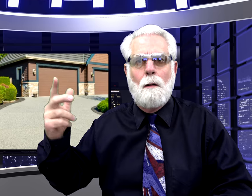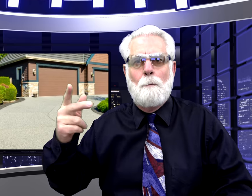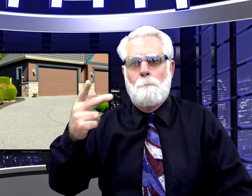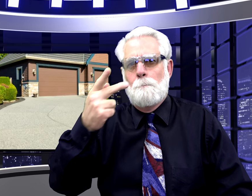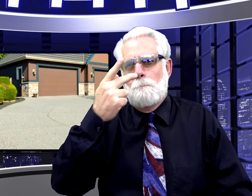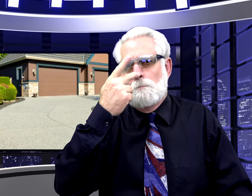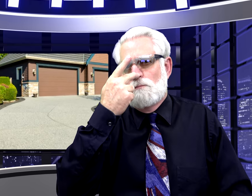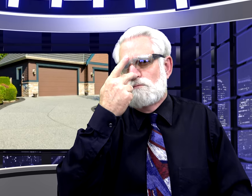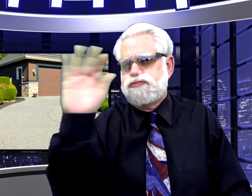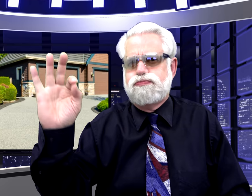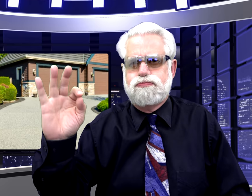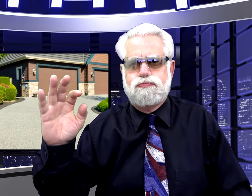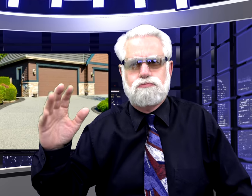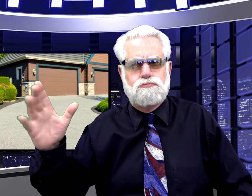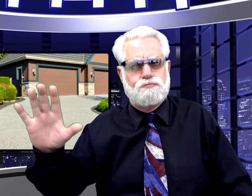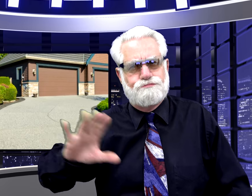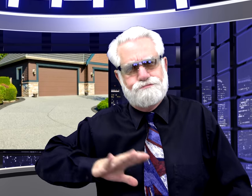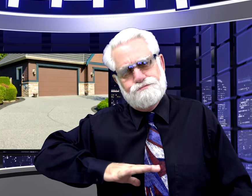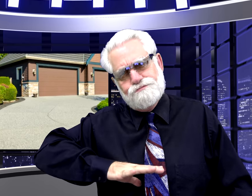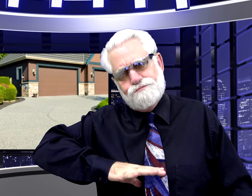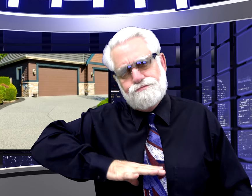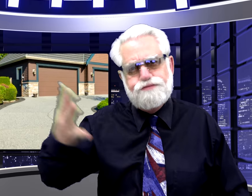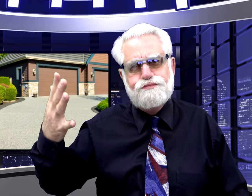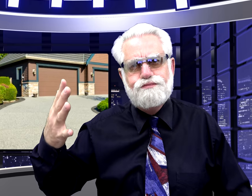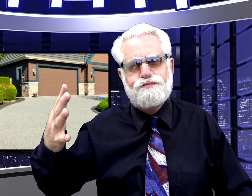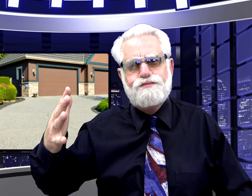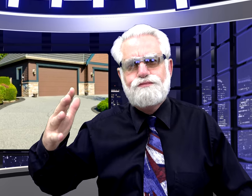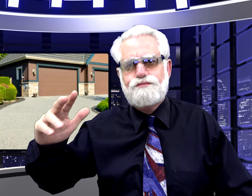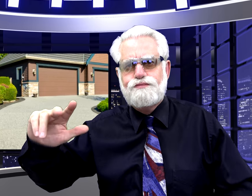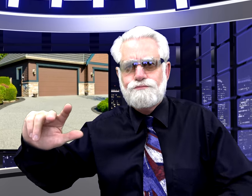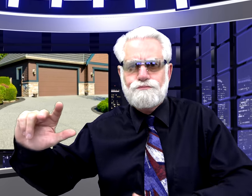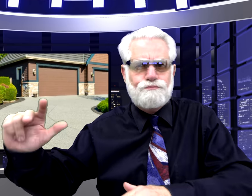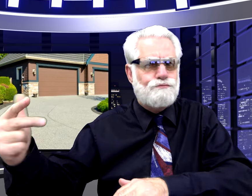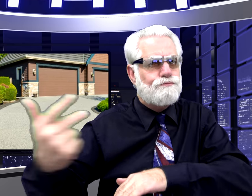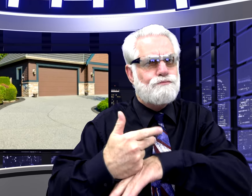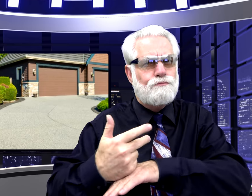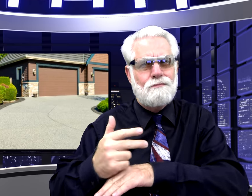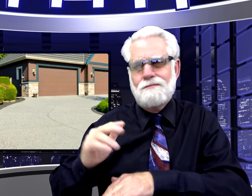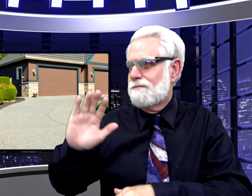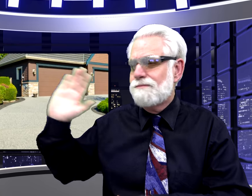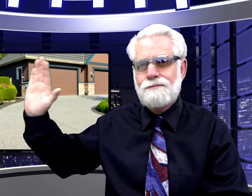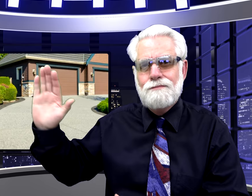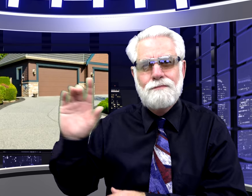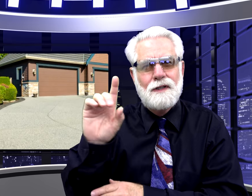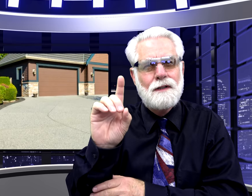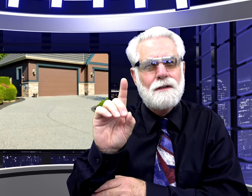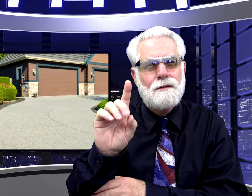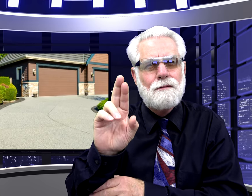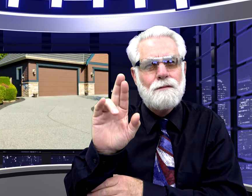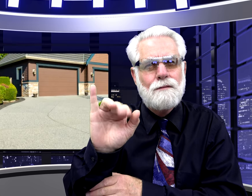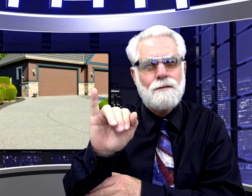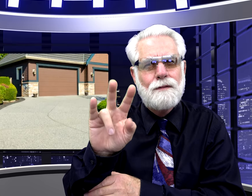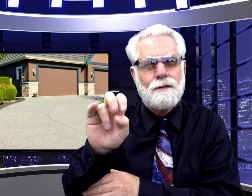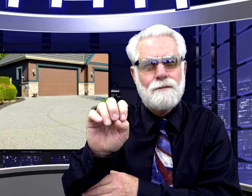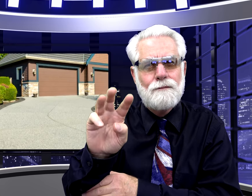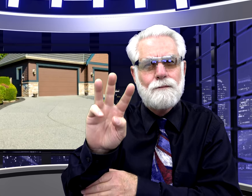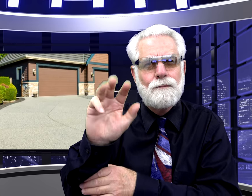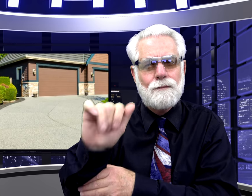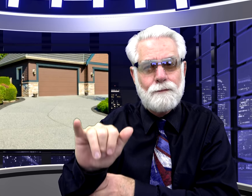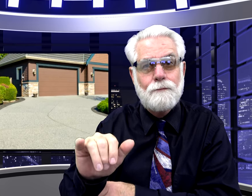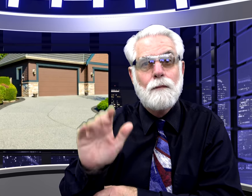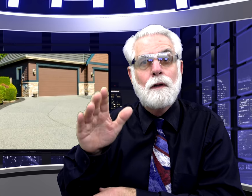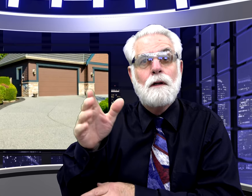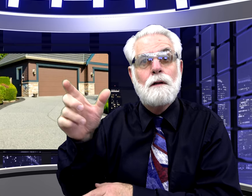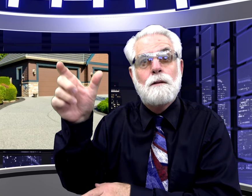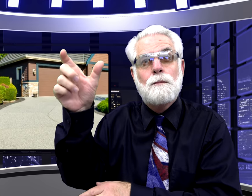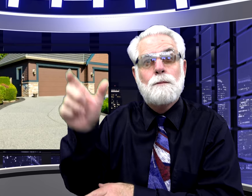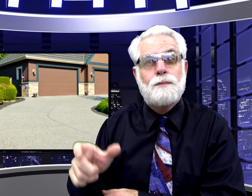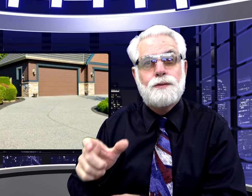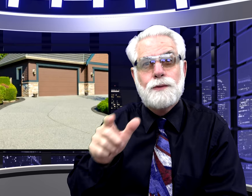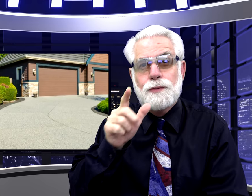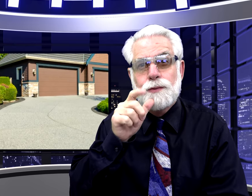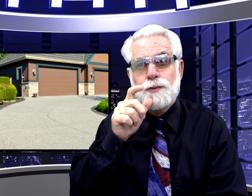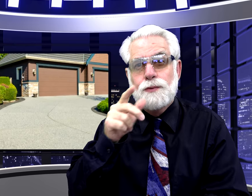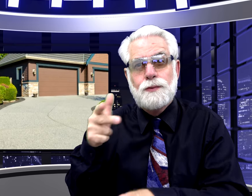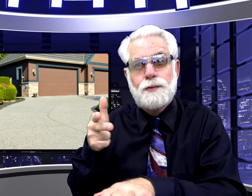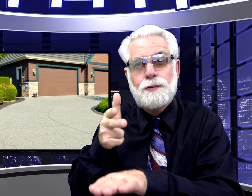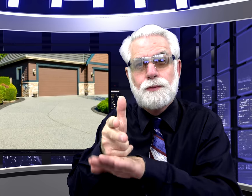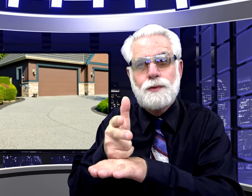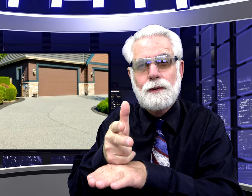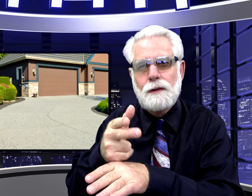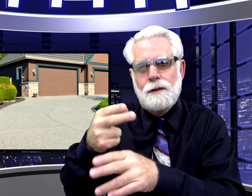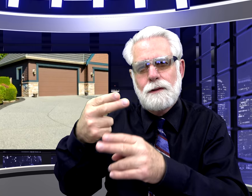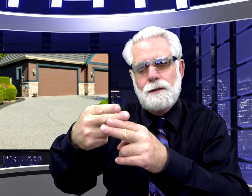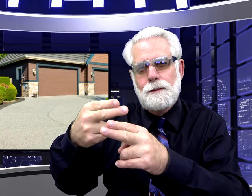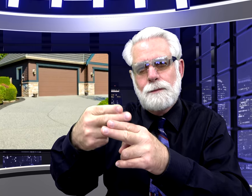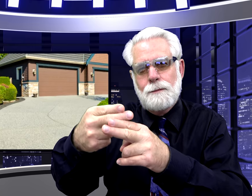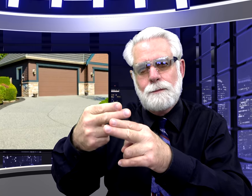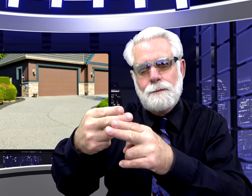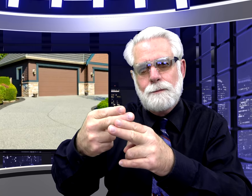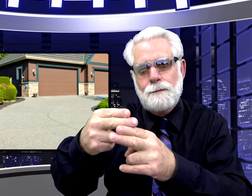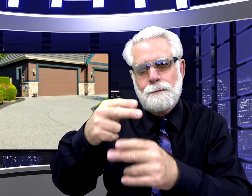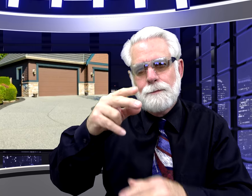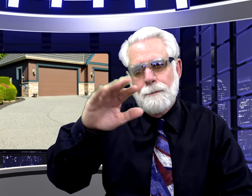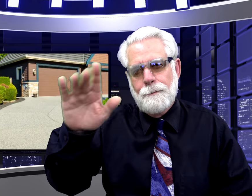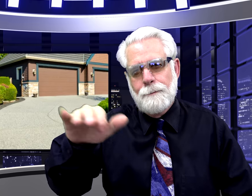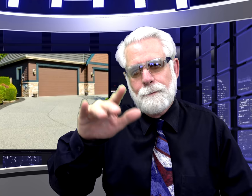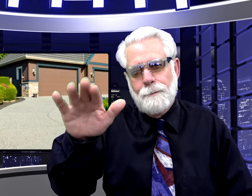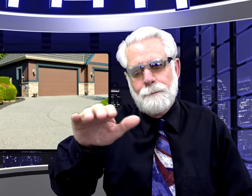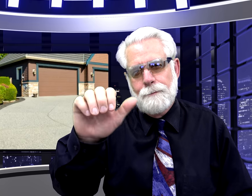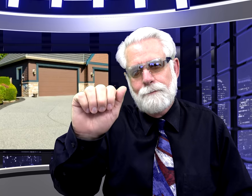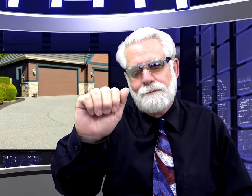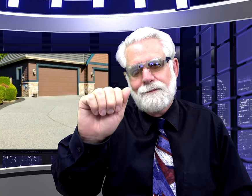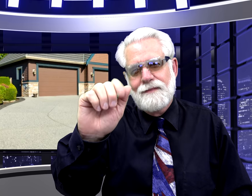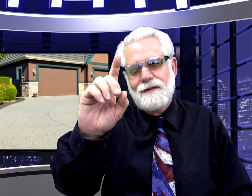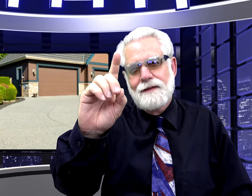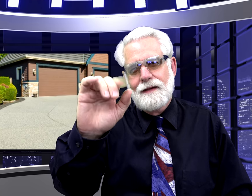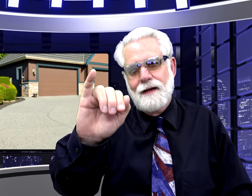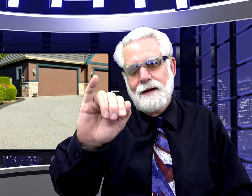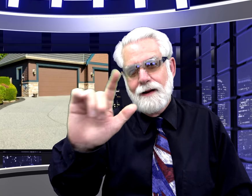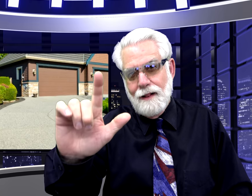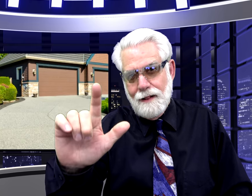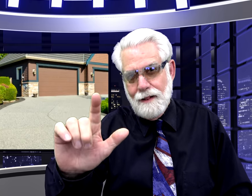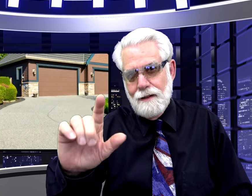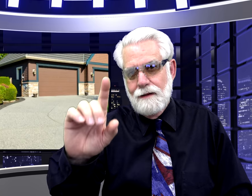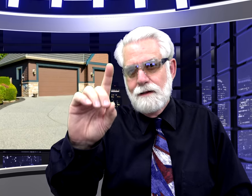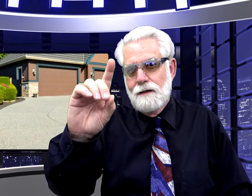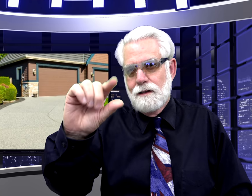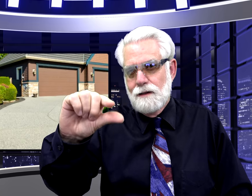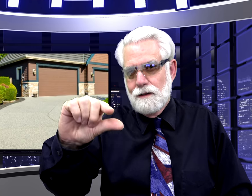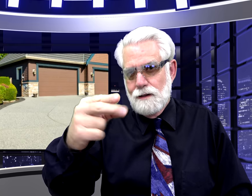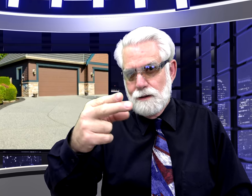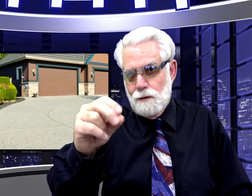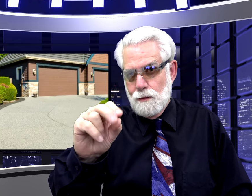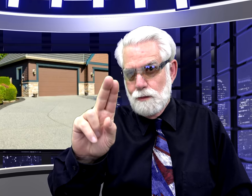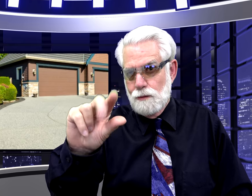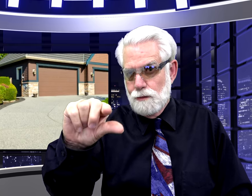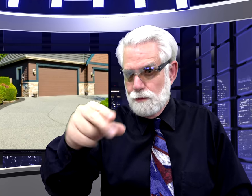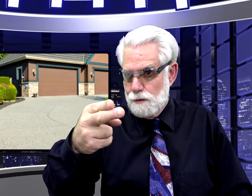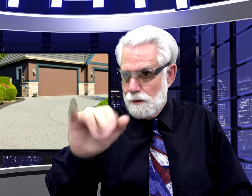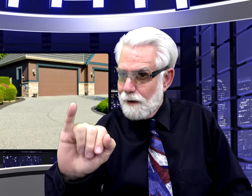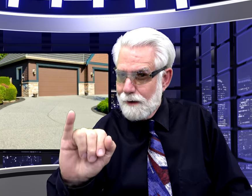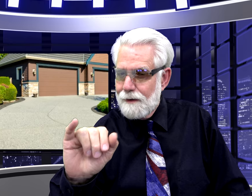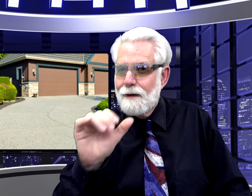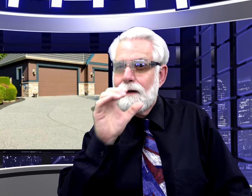He got pissed off and said ‘Fine’, Who parked in driveway? His name was Adil Dghoughi, he was 31 years old.